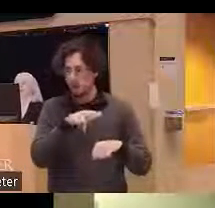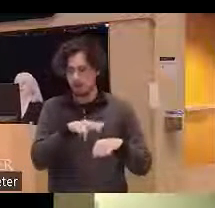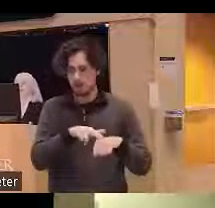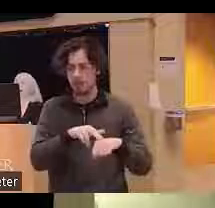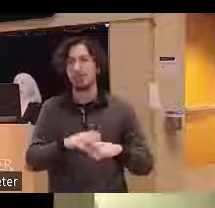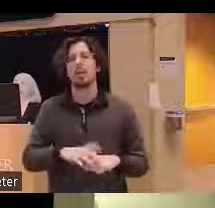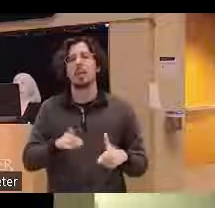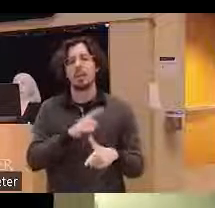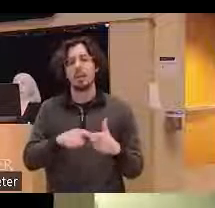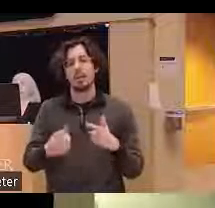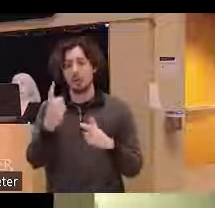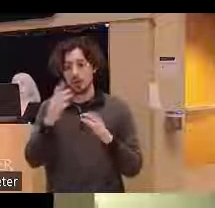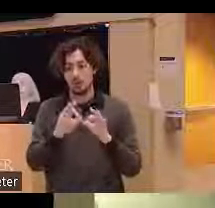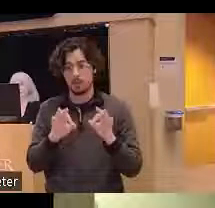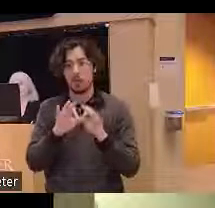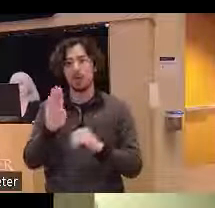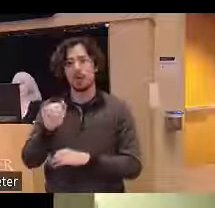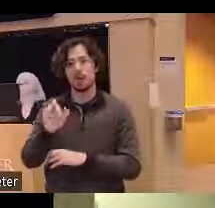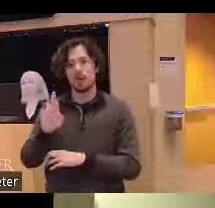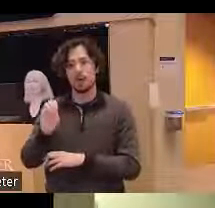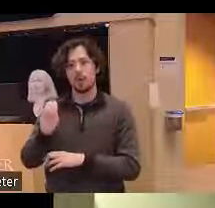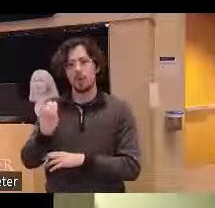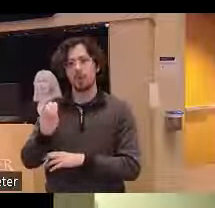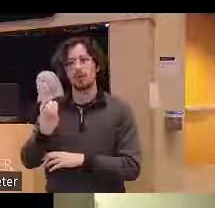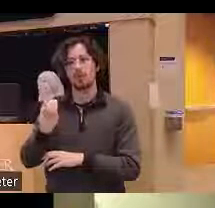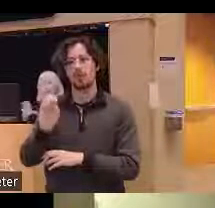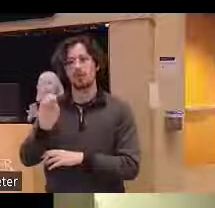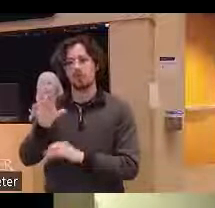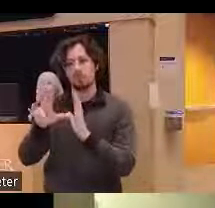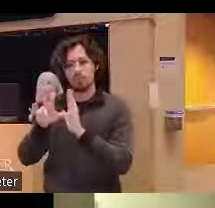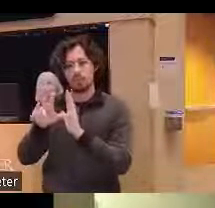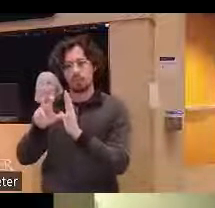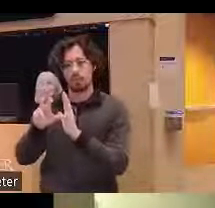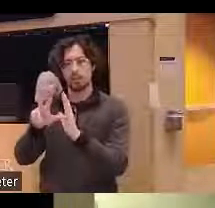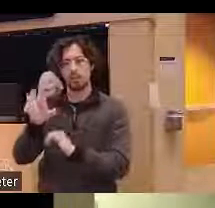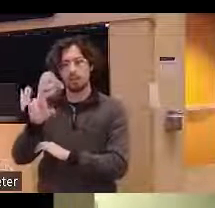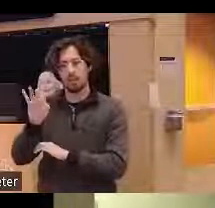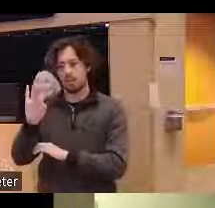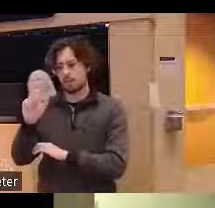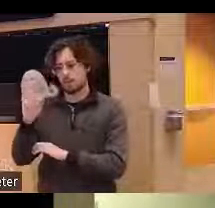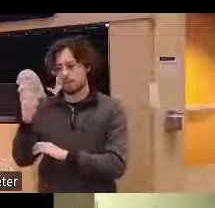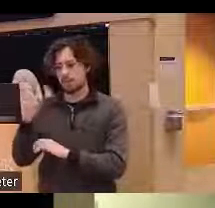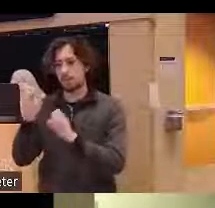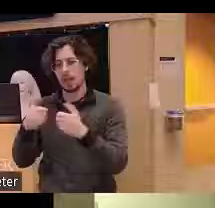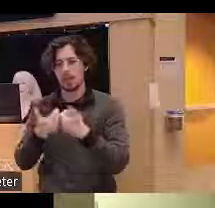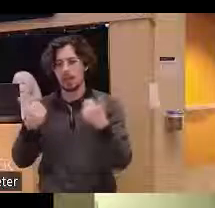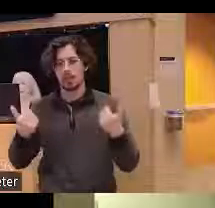the Barrow receptor reflex can be separated into a vagal component and a sympathetic you